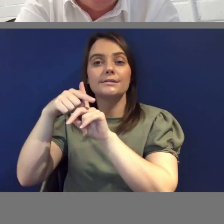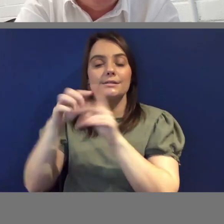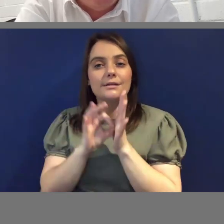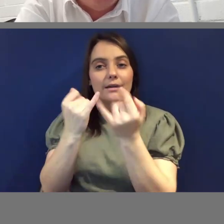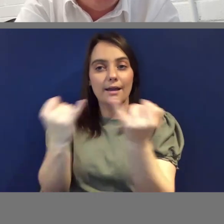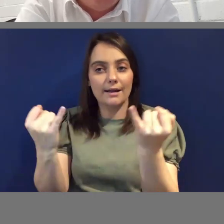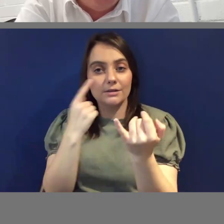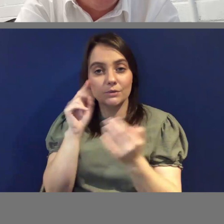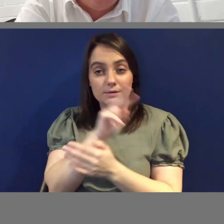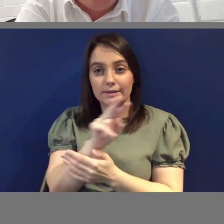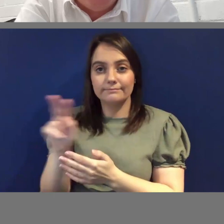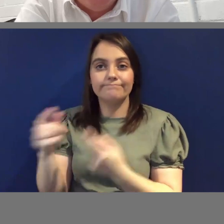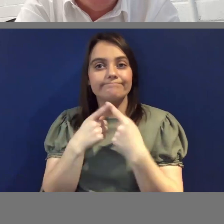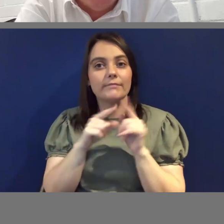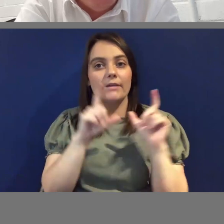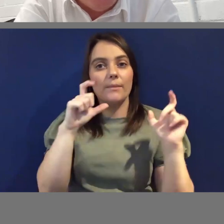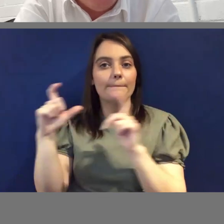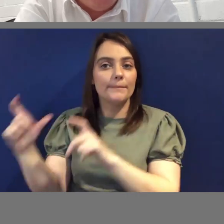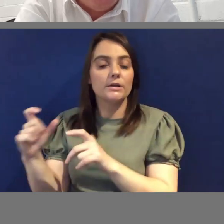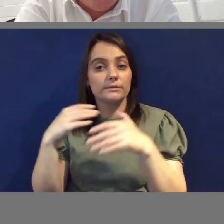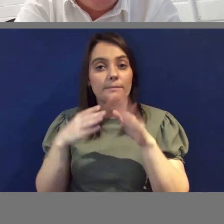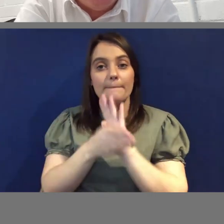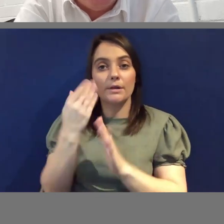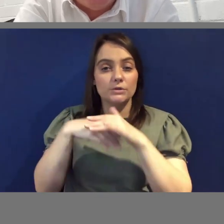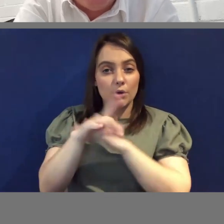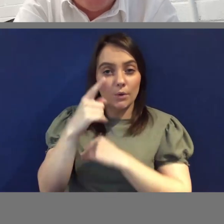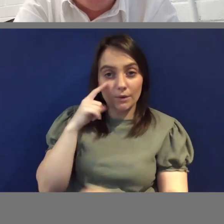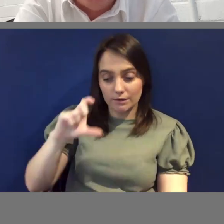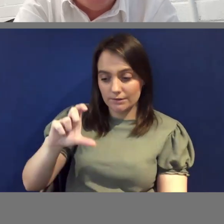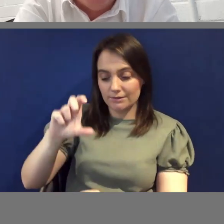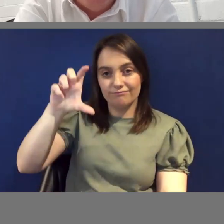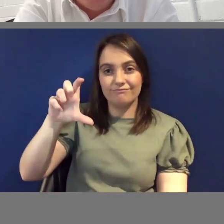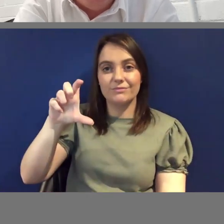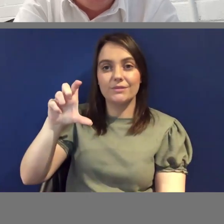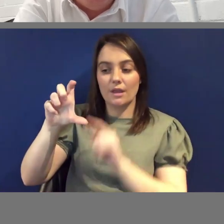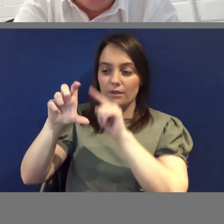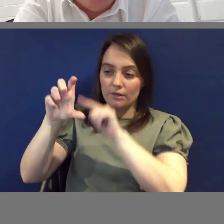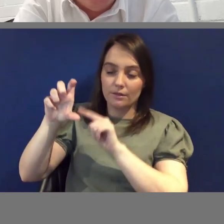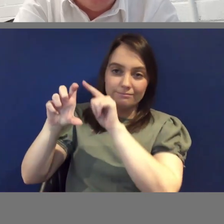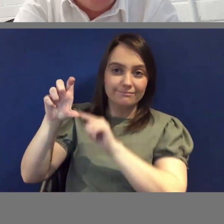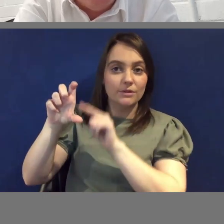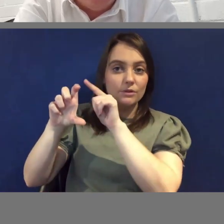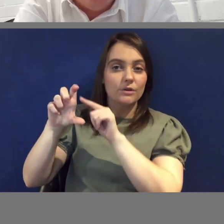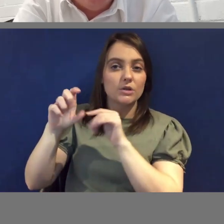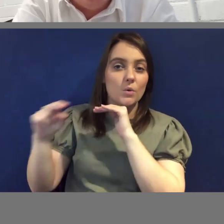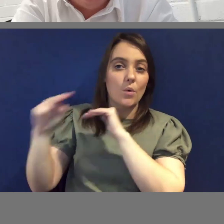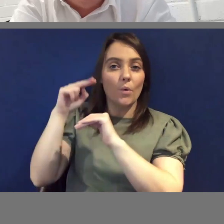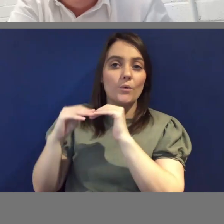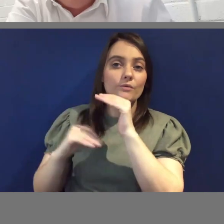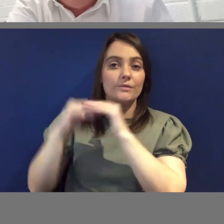images of buildings that we've gone into and you can see that the thresholds are well above the 15